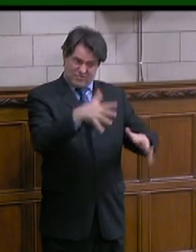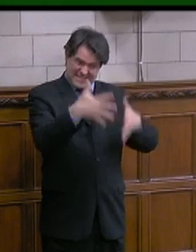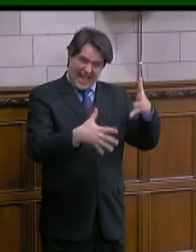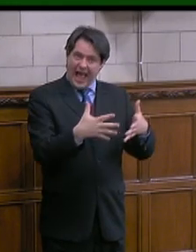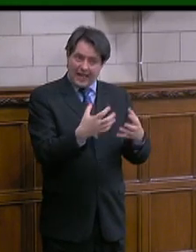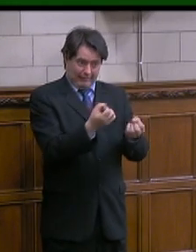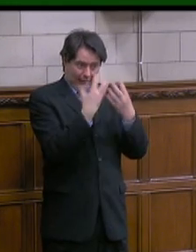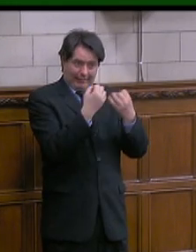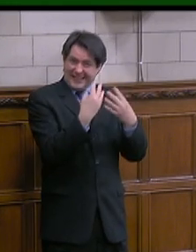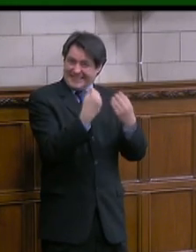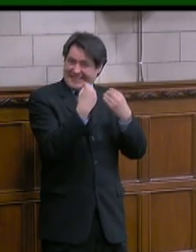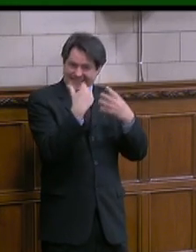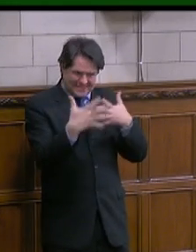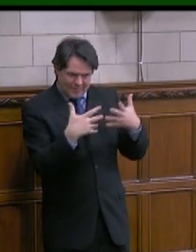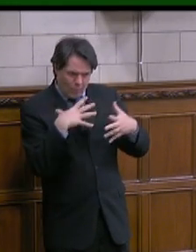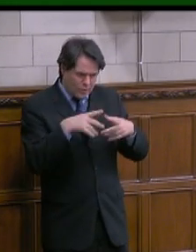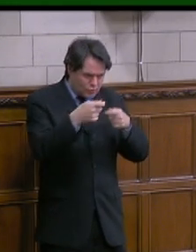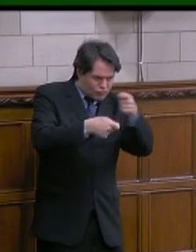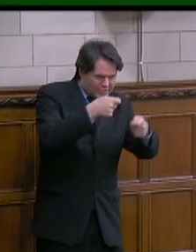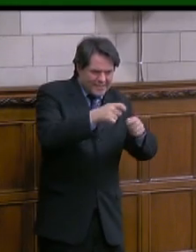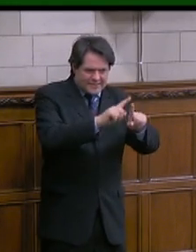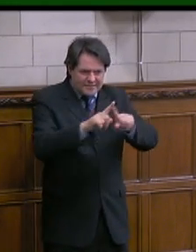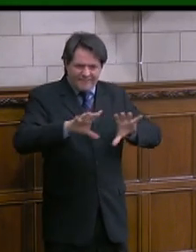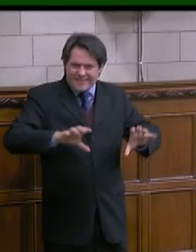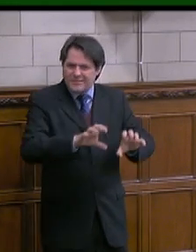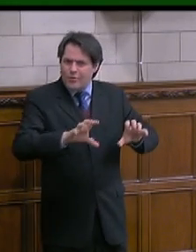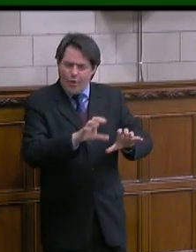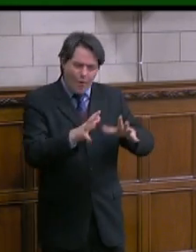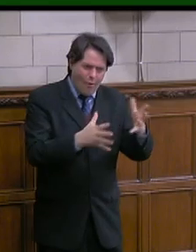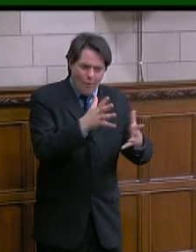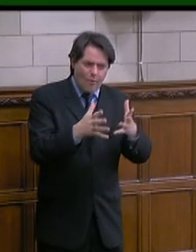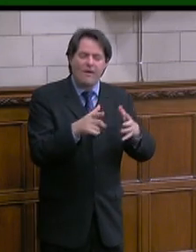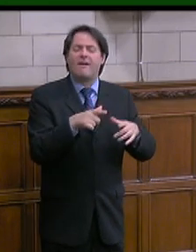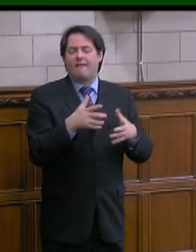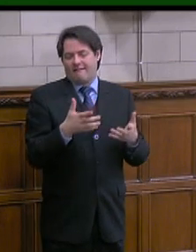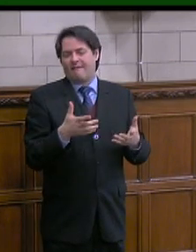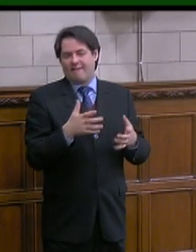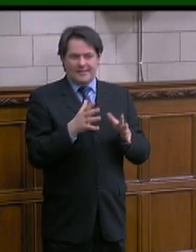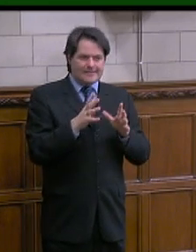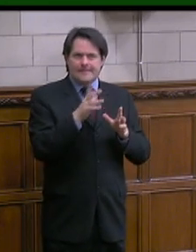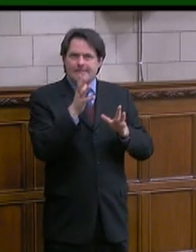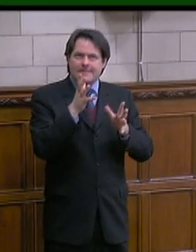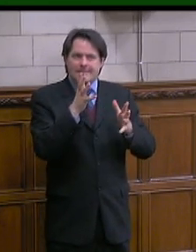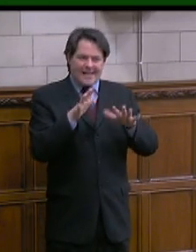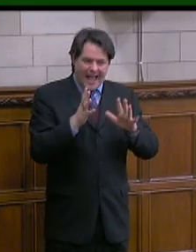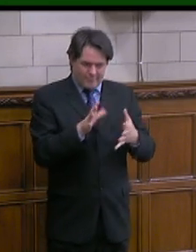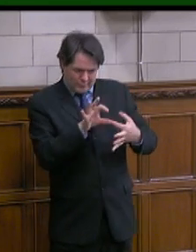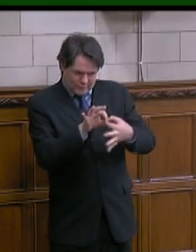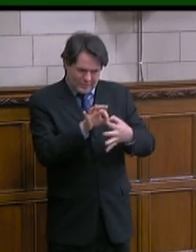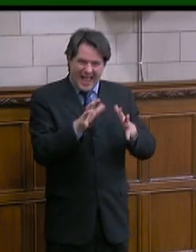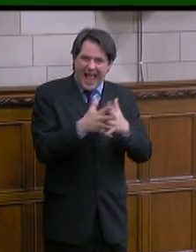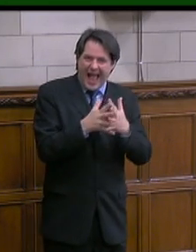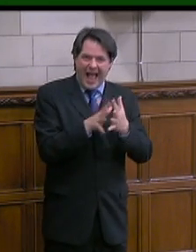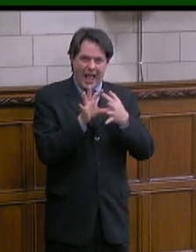I wanted to treat them, as their physio, so we had to work together to find a way to ensure